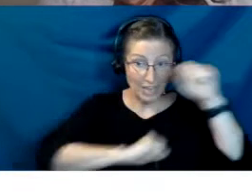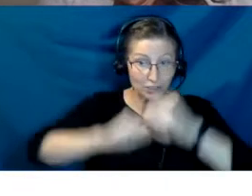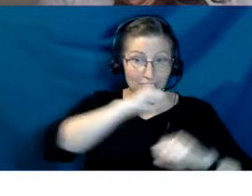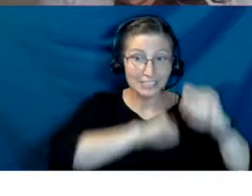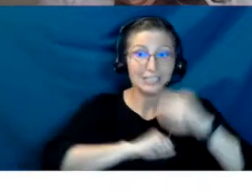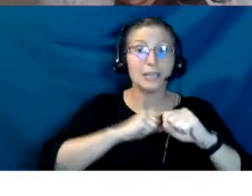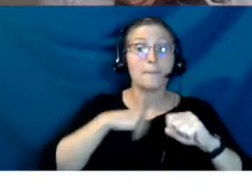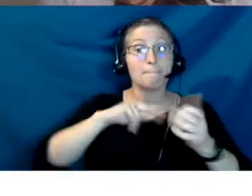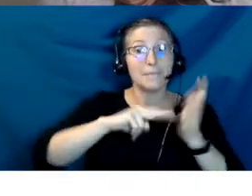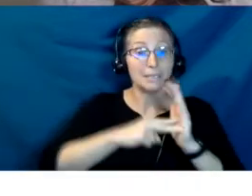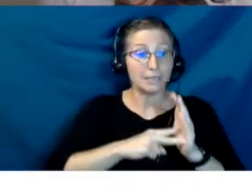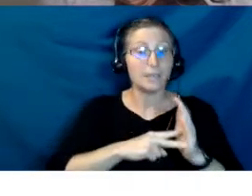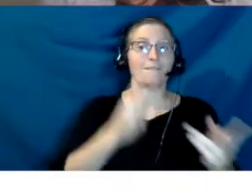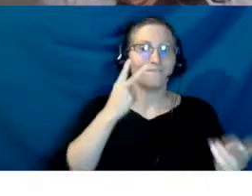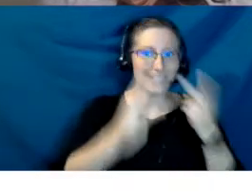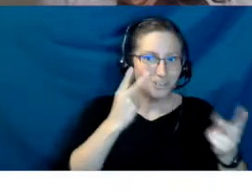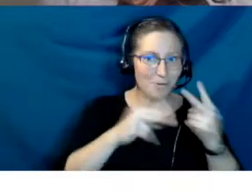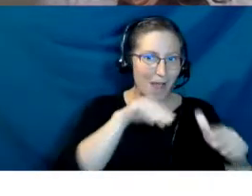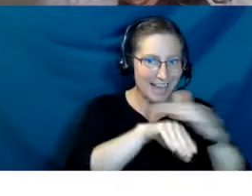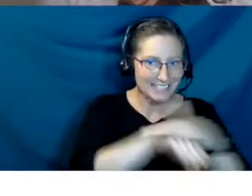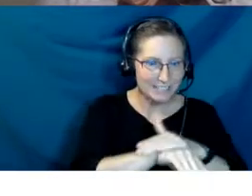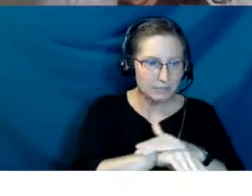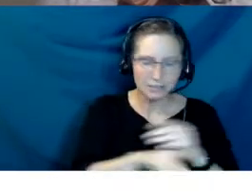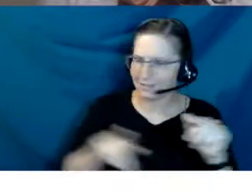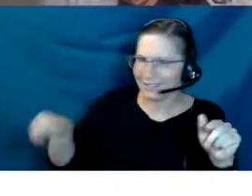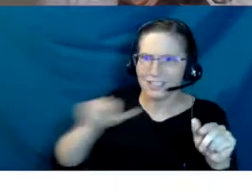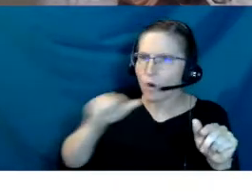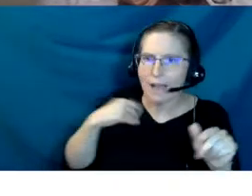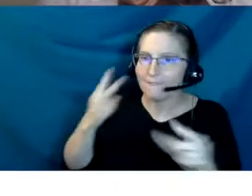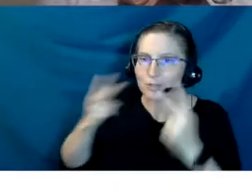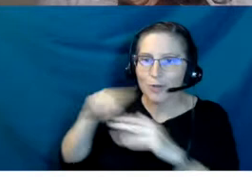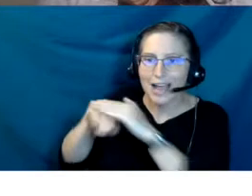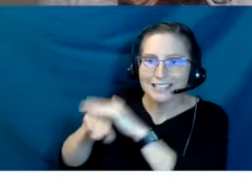same holds true for accommodations that are typically used with children who have low